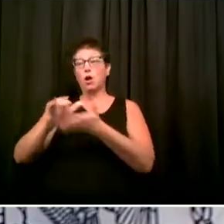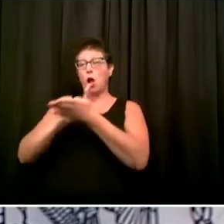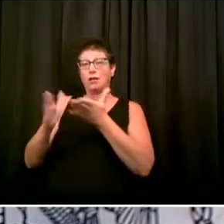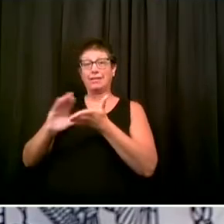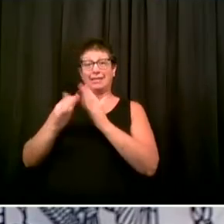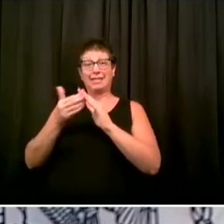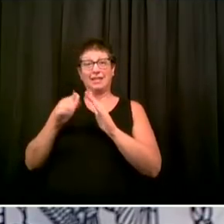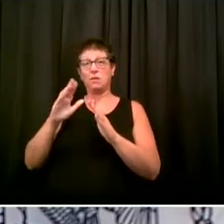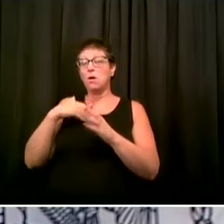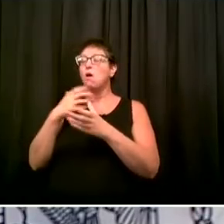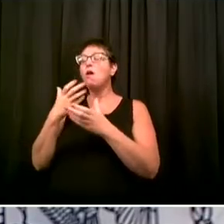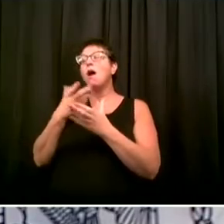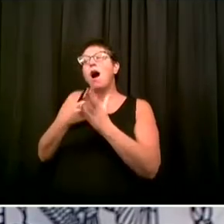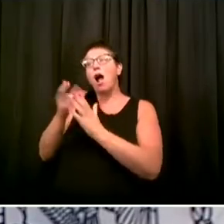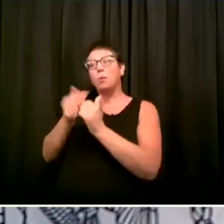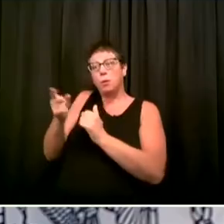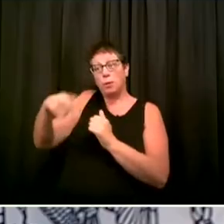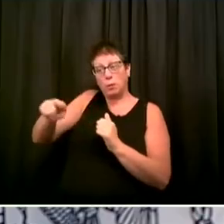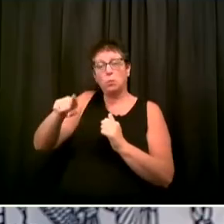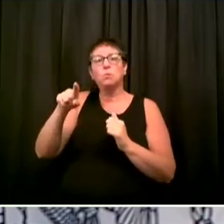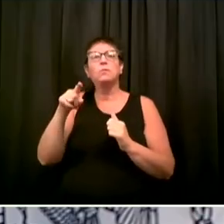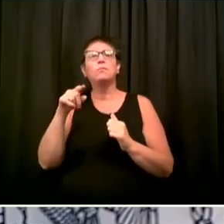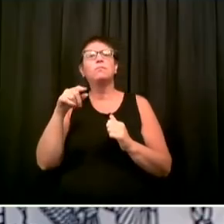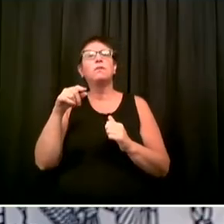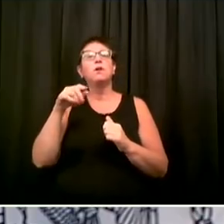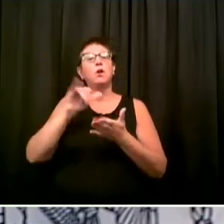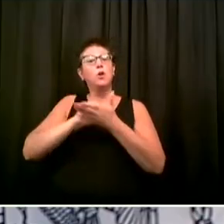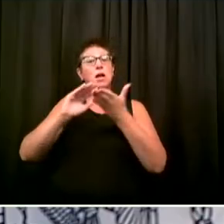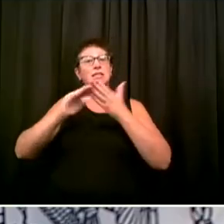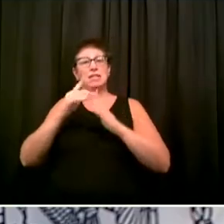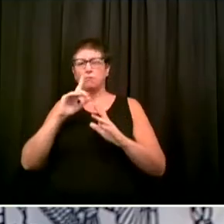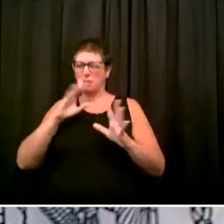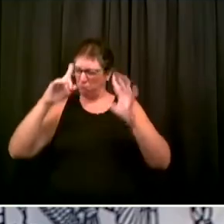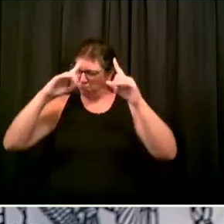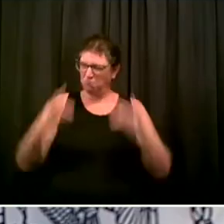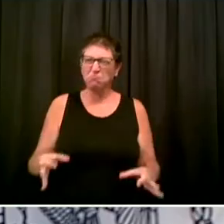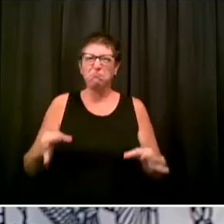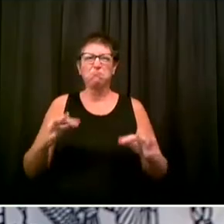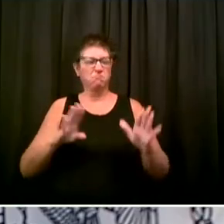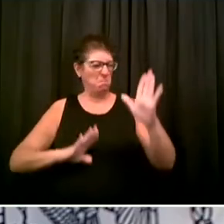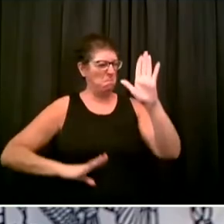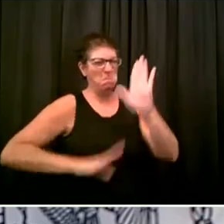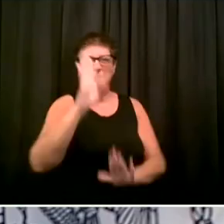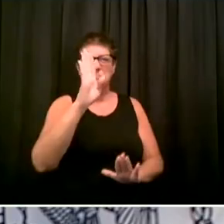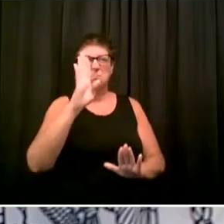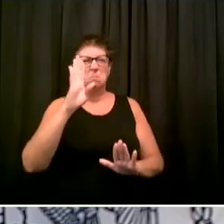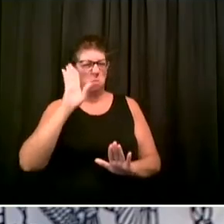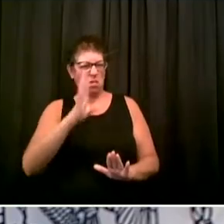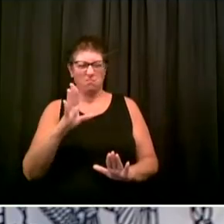TO KEEP GOING WITH NEW YORK CITY, IF THAT S IAL L RIGHT WITH YOU.